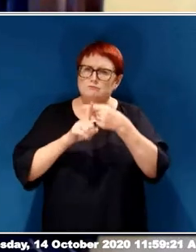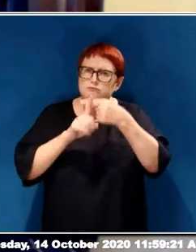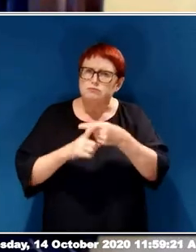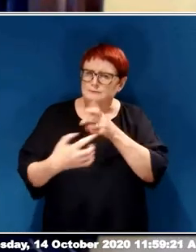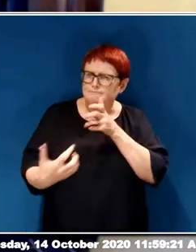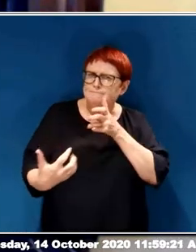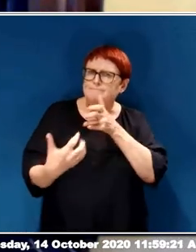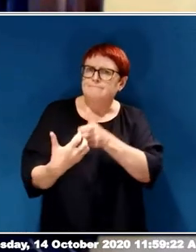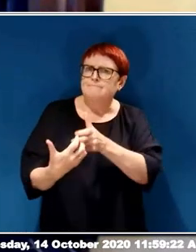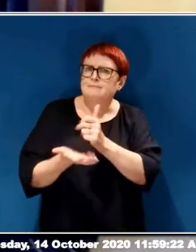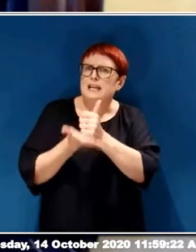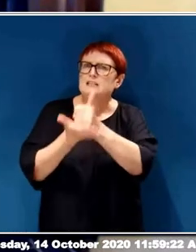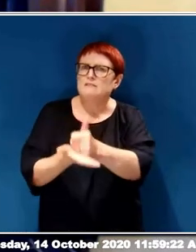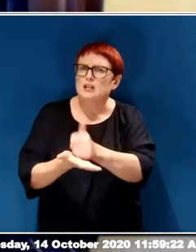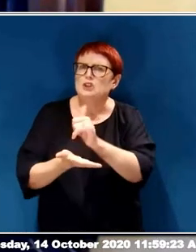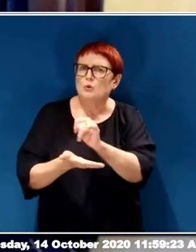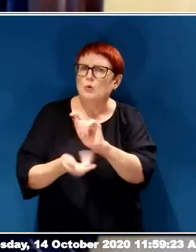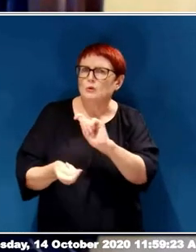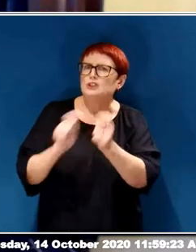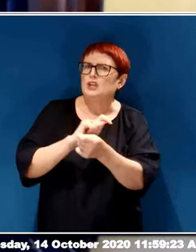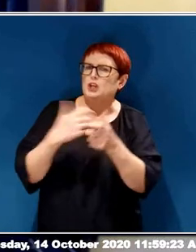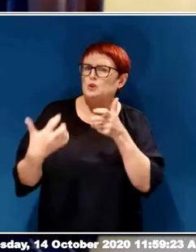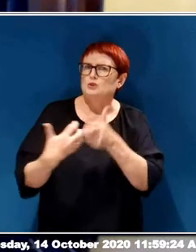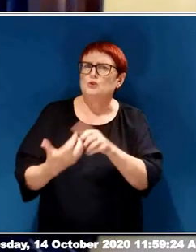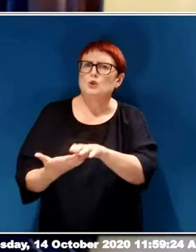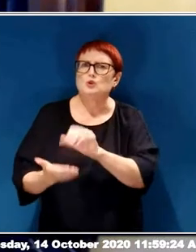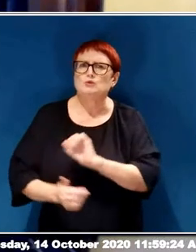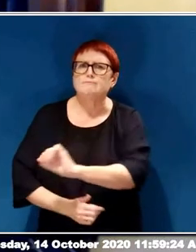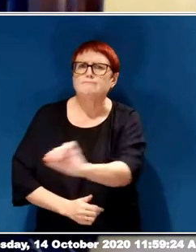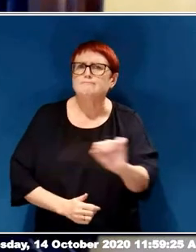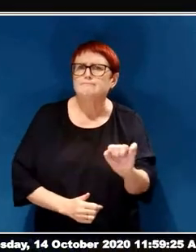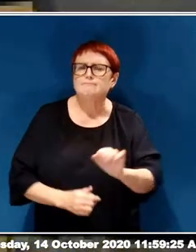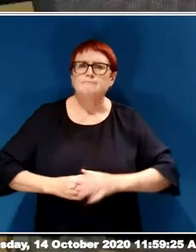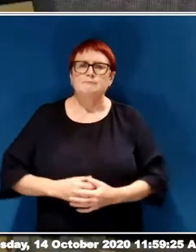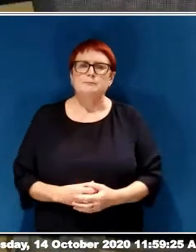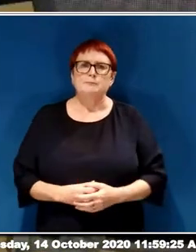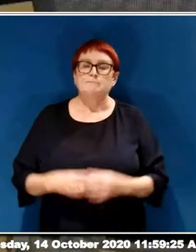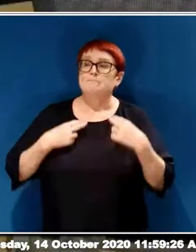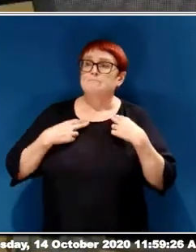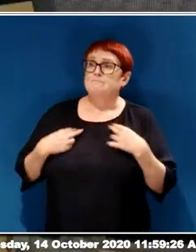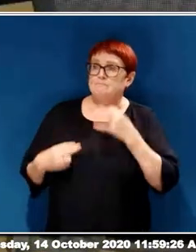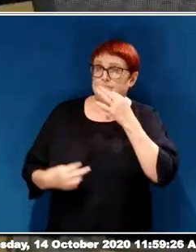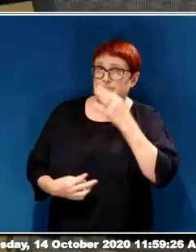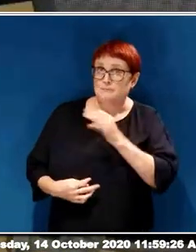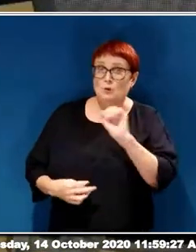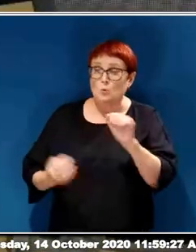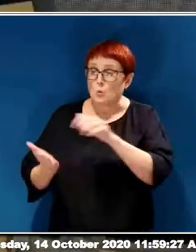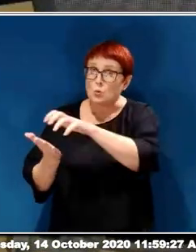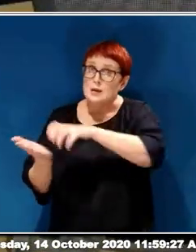So you describe in your statement in this context, as it being, including a